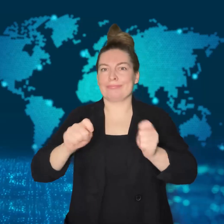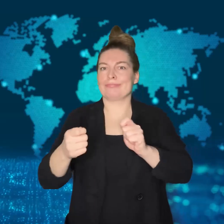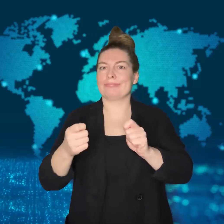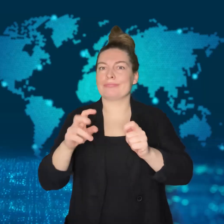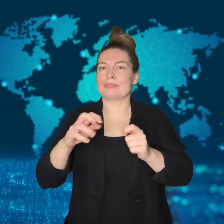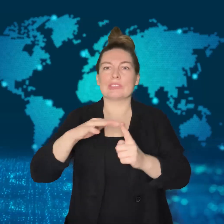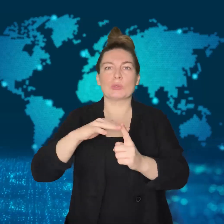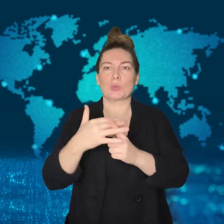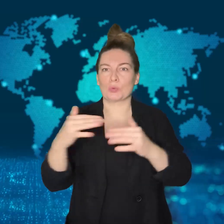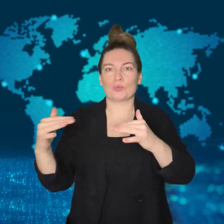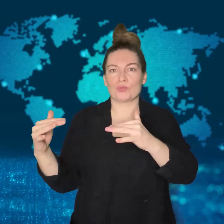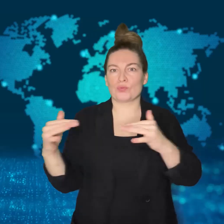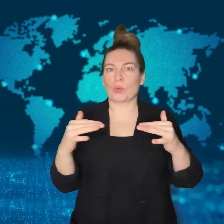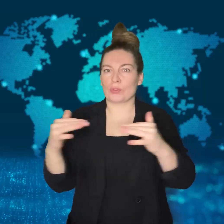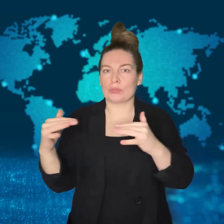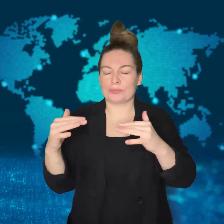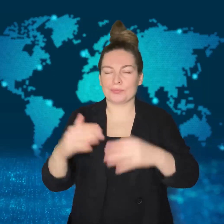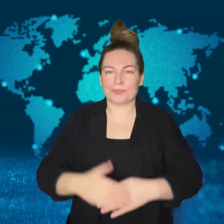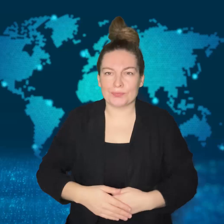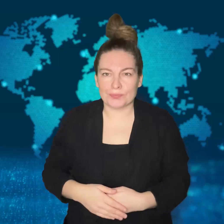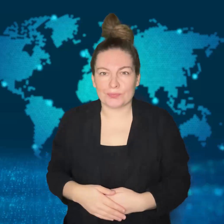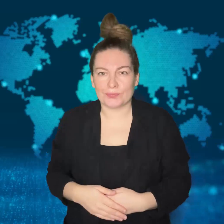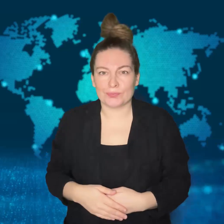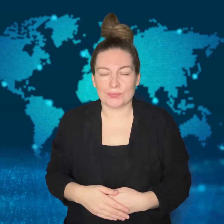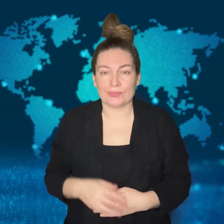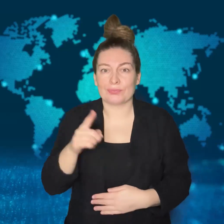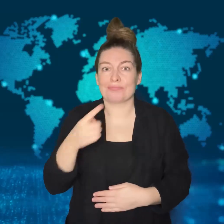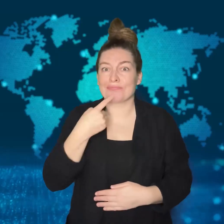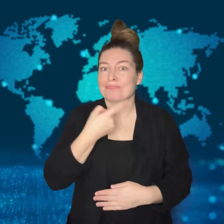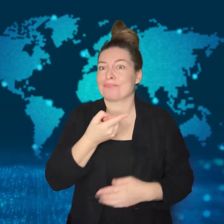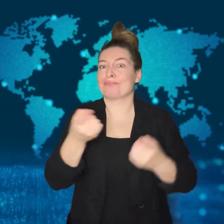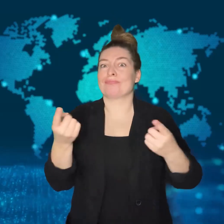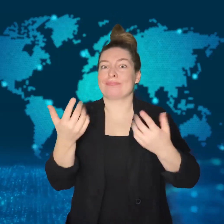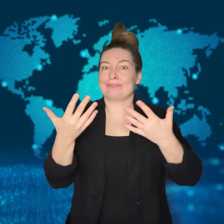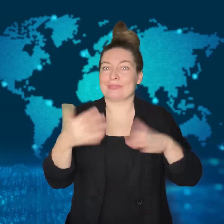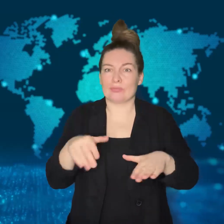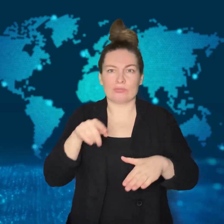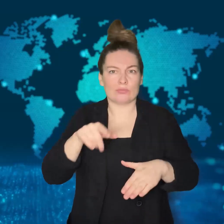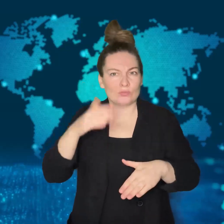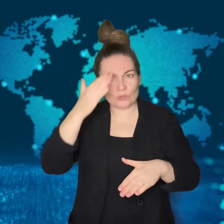declare emergency martial law and there was a motion to impeach him.